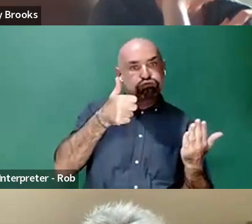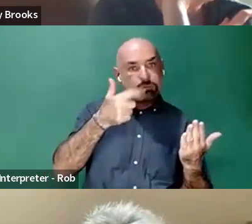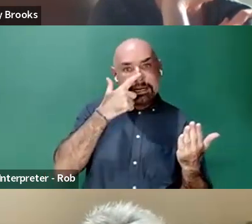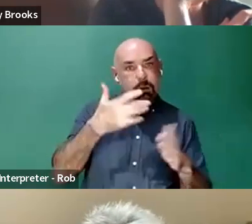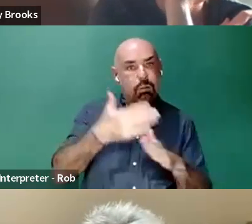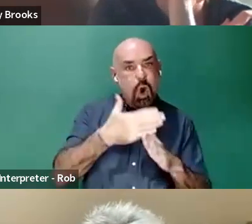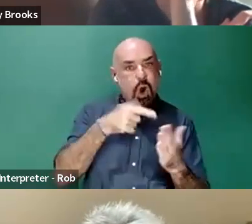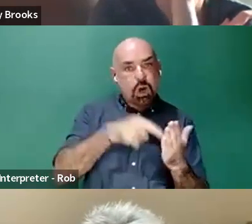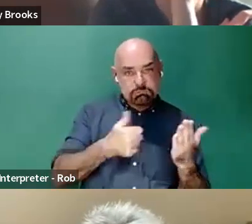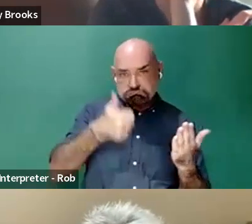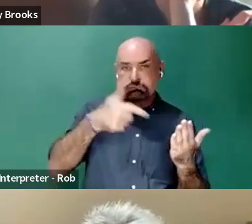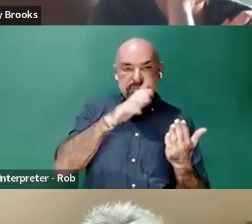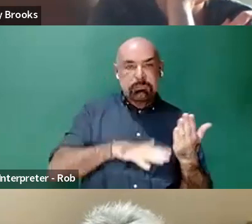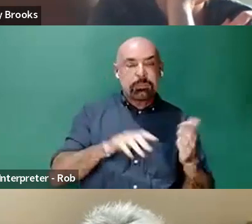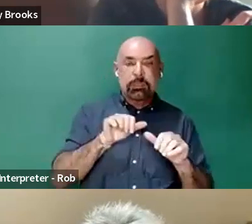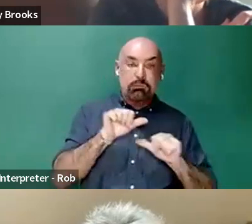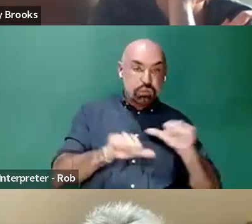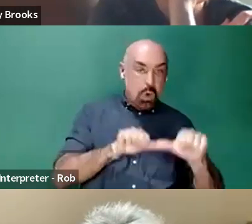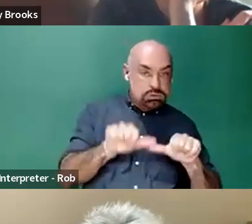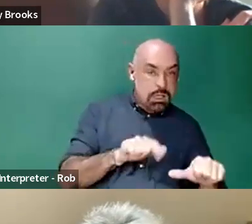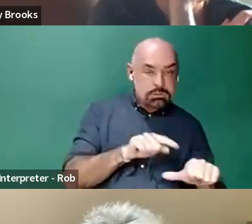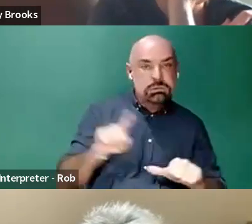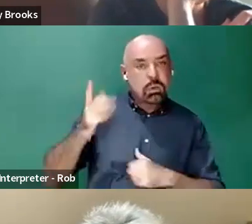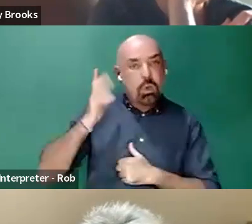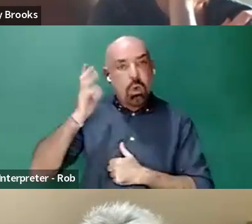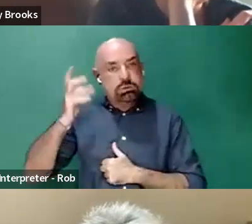processes that audiology were still using.